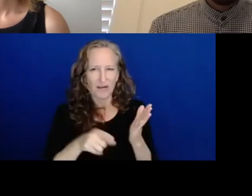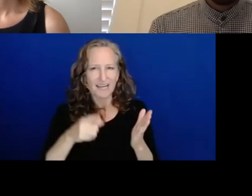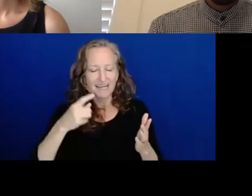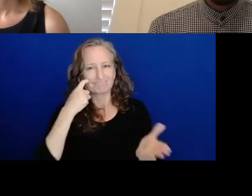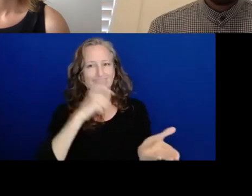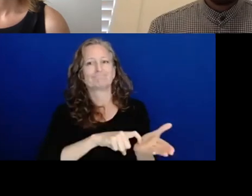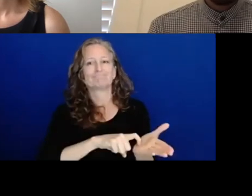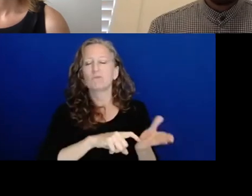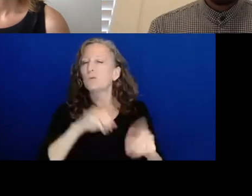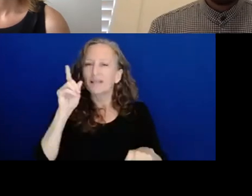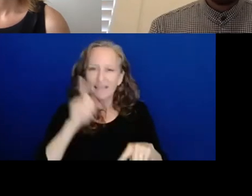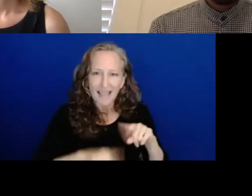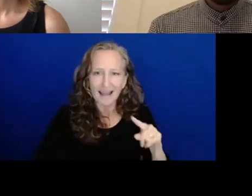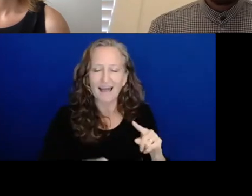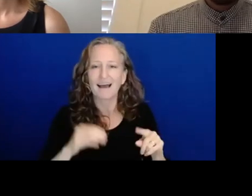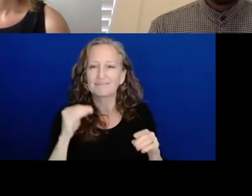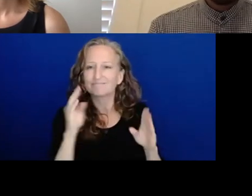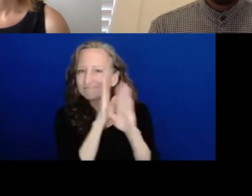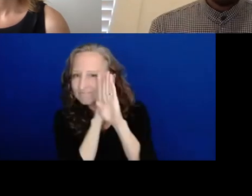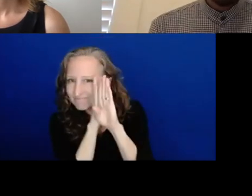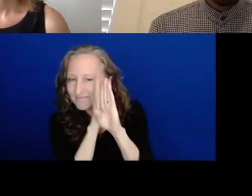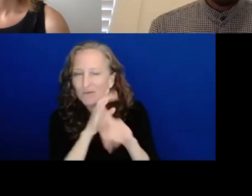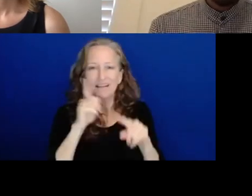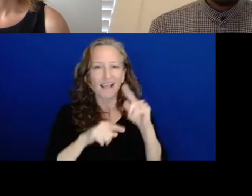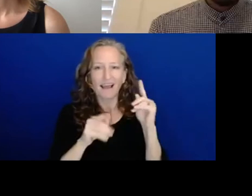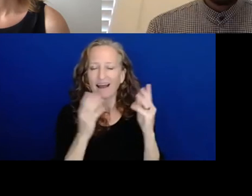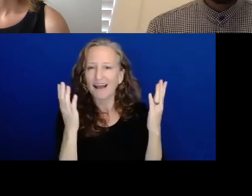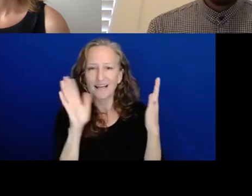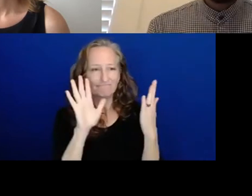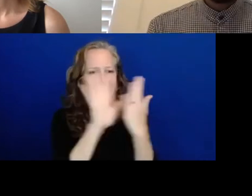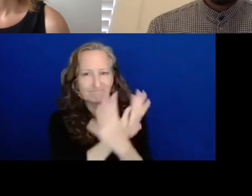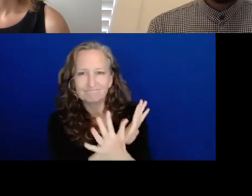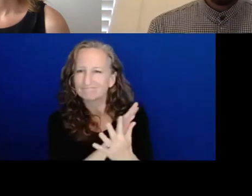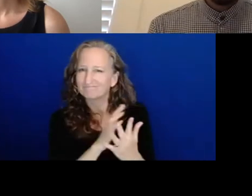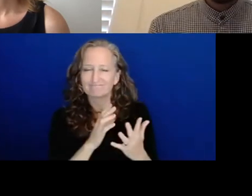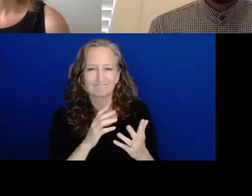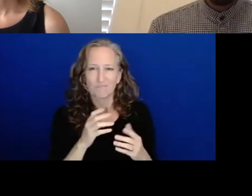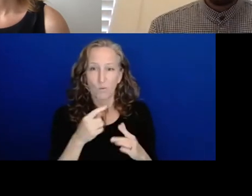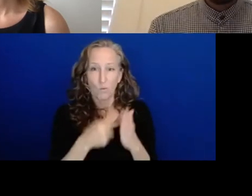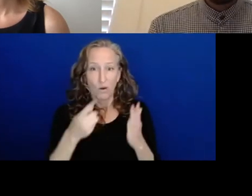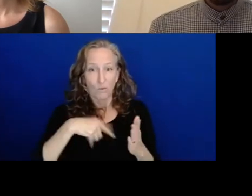really, I think this opportunity for learning right now is really intense. And so, our job